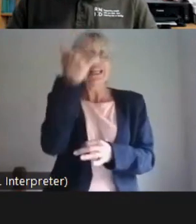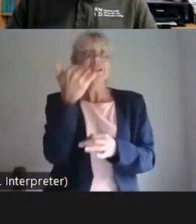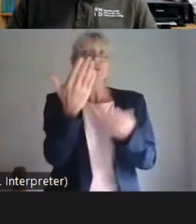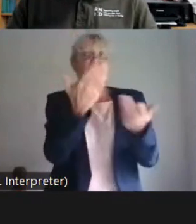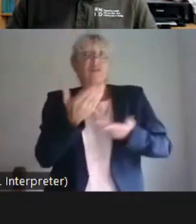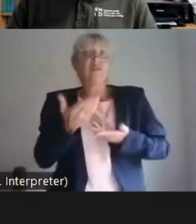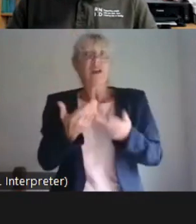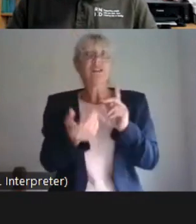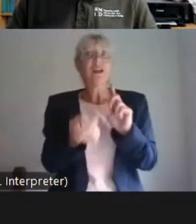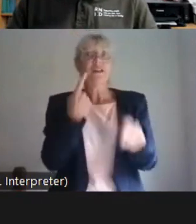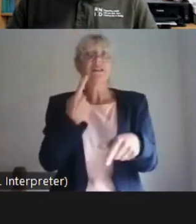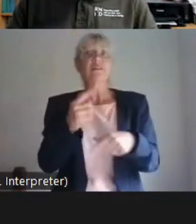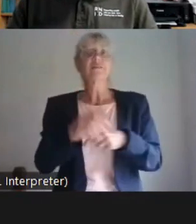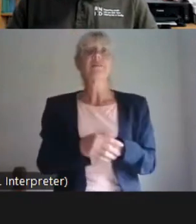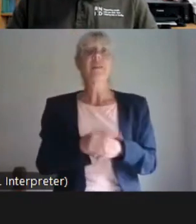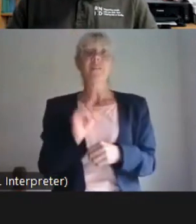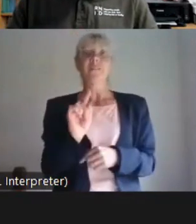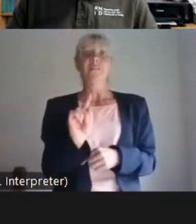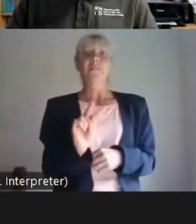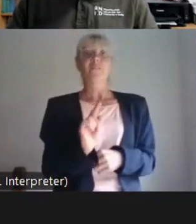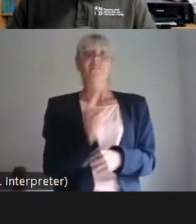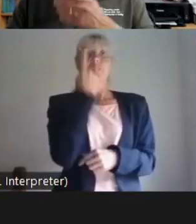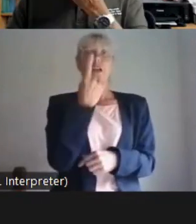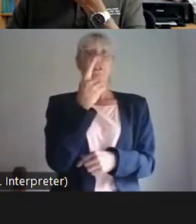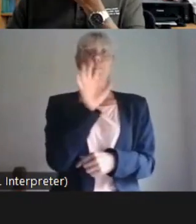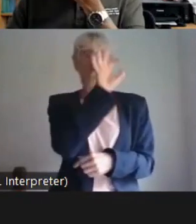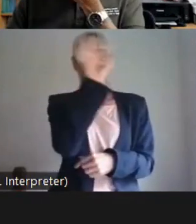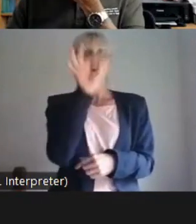um so to start with the first pre-submitted question we have is